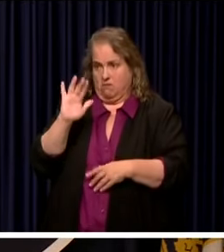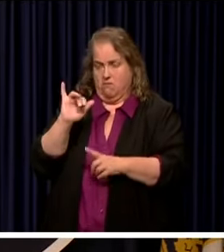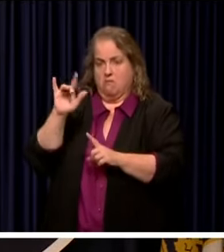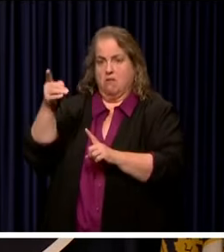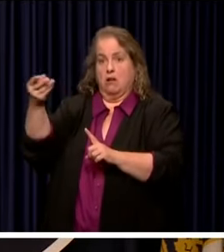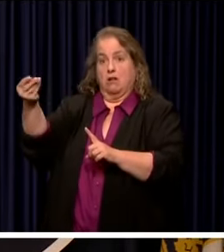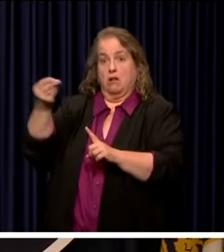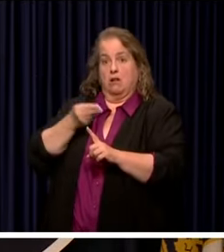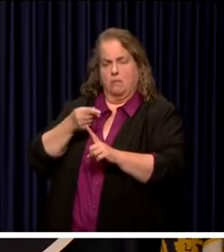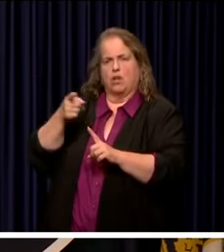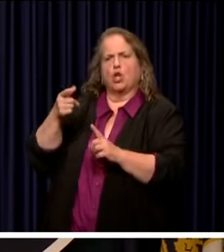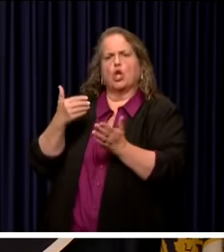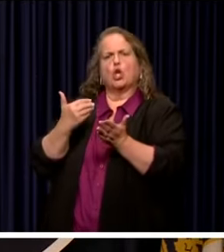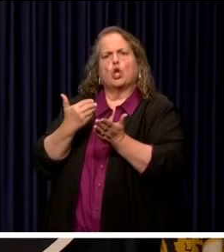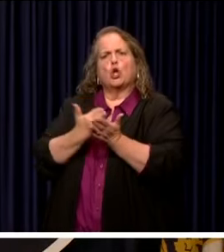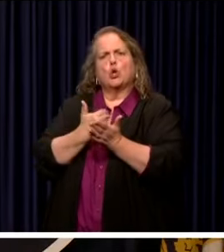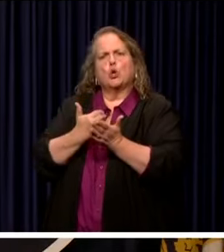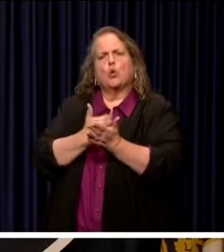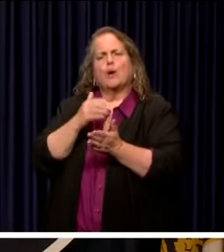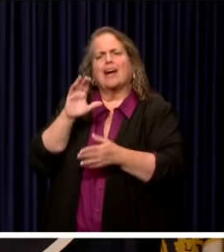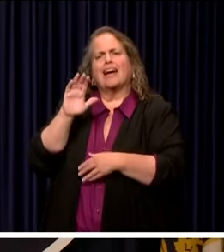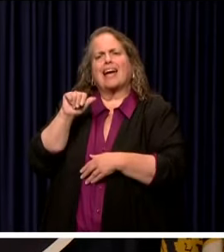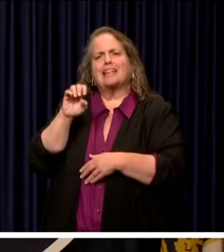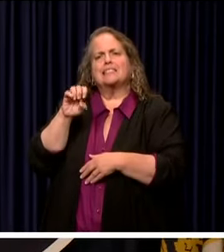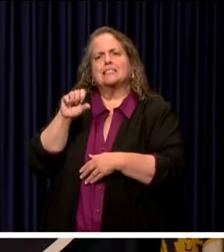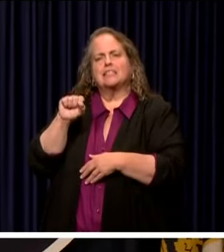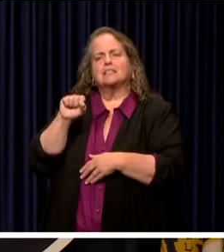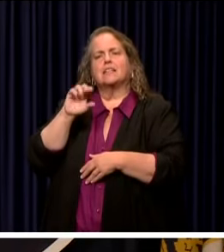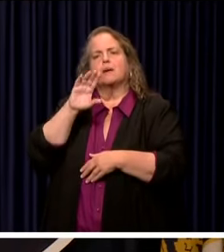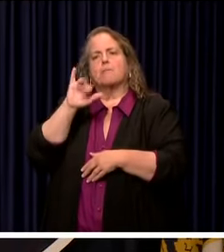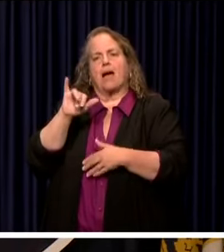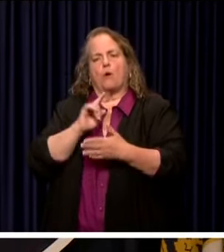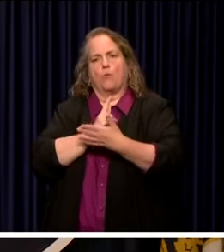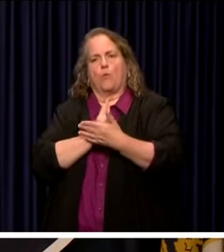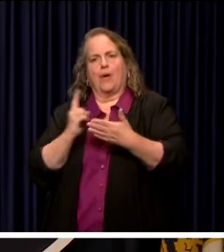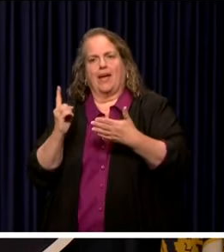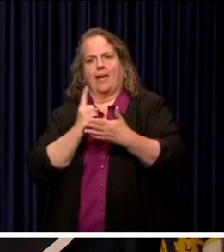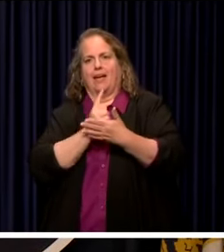DAYS AND ANOTHER LAB TAKES A DAY, THE DATA IS NOT PERFECT IN